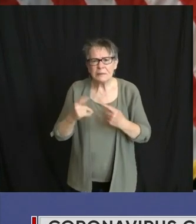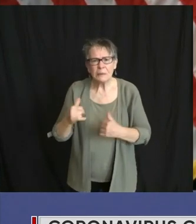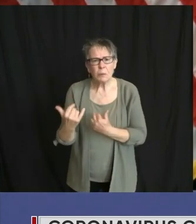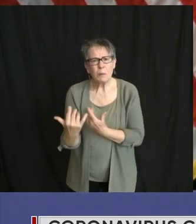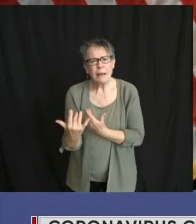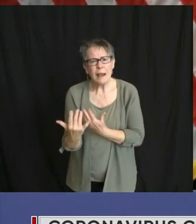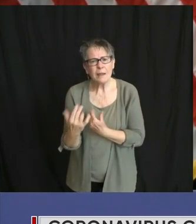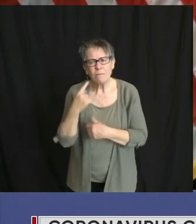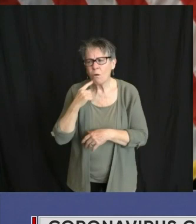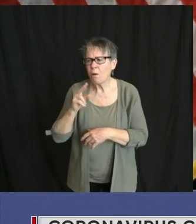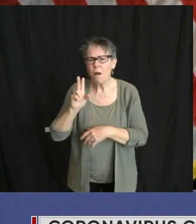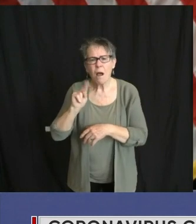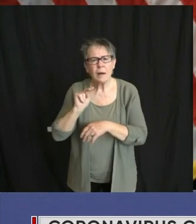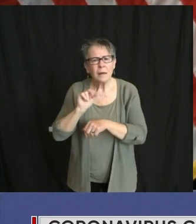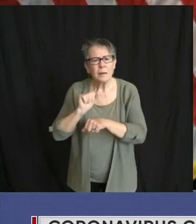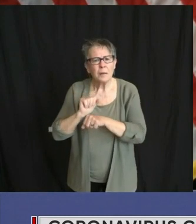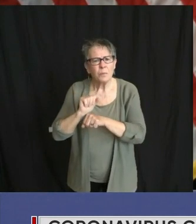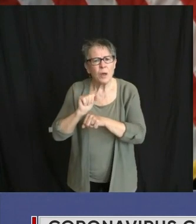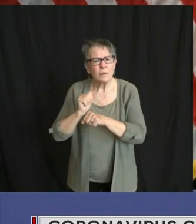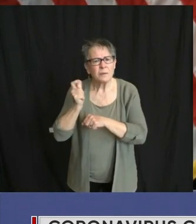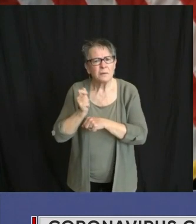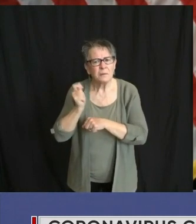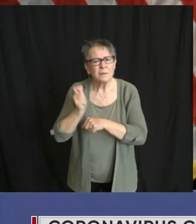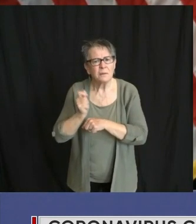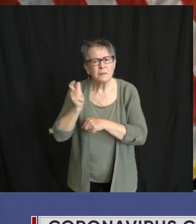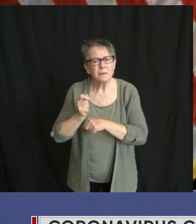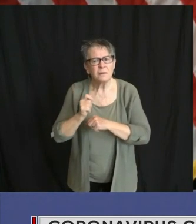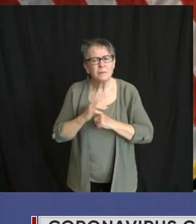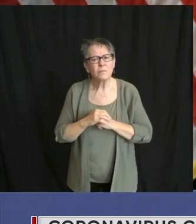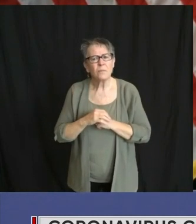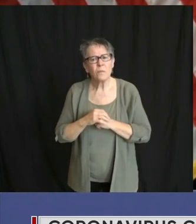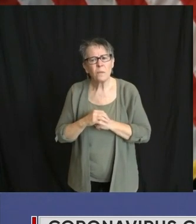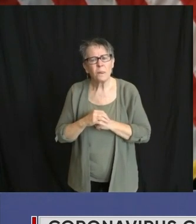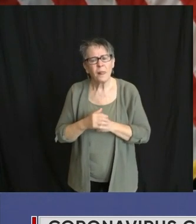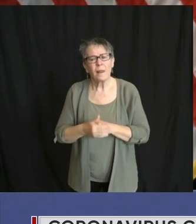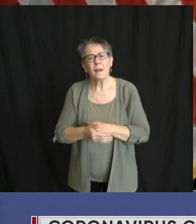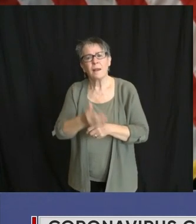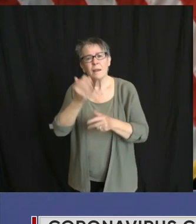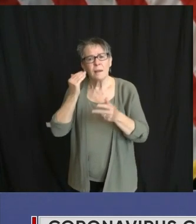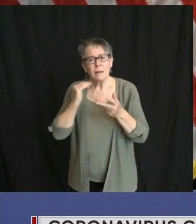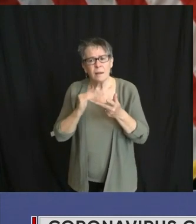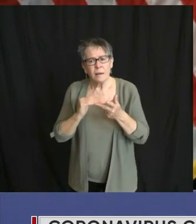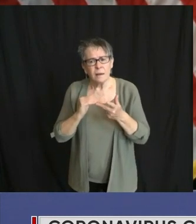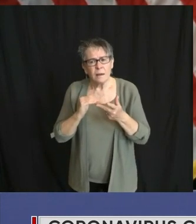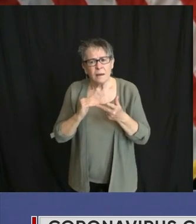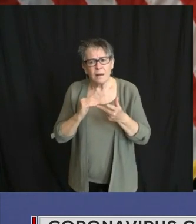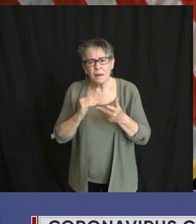THAN A MONTH OR MORE.